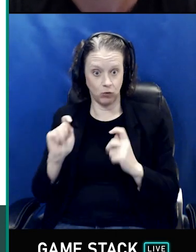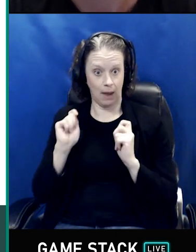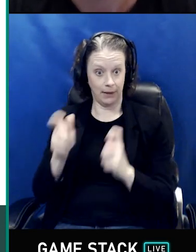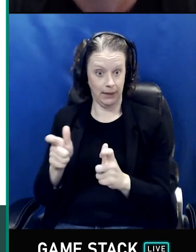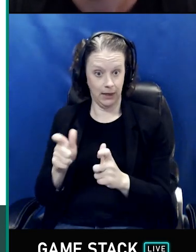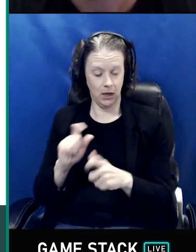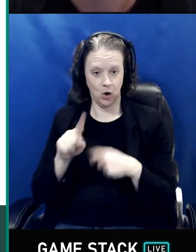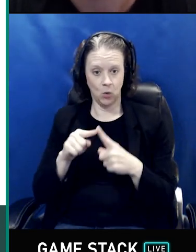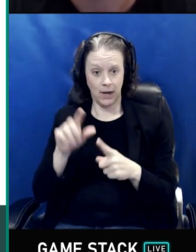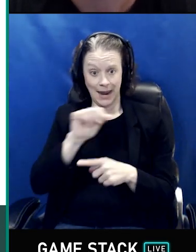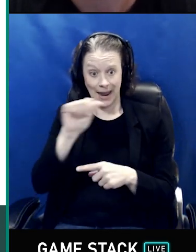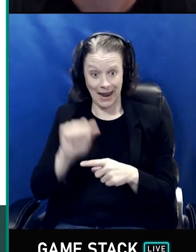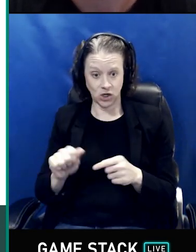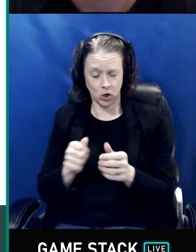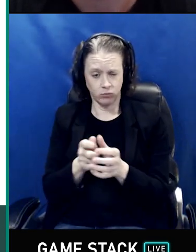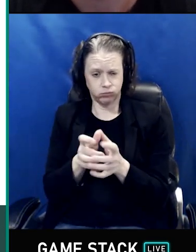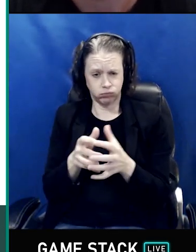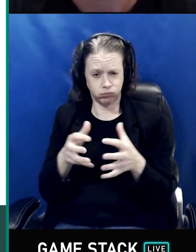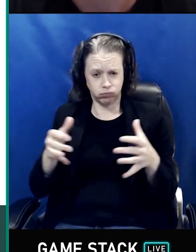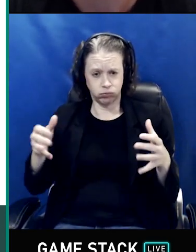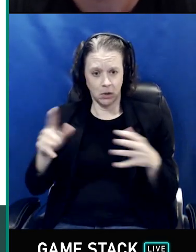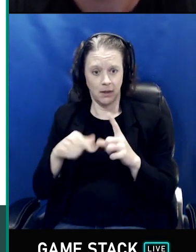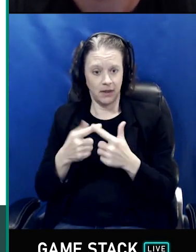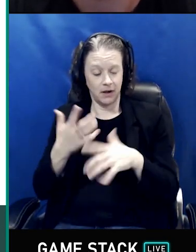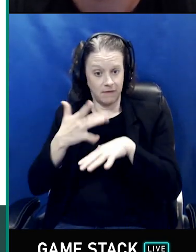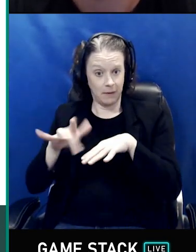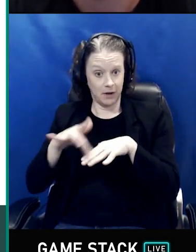so too will the availability of Xbox Game Streaming.